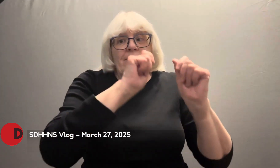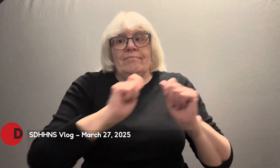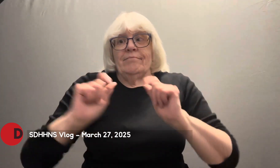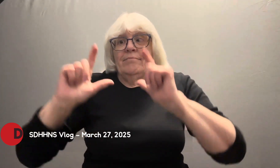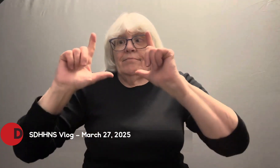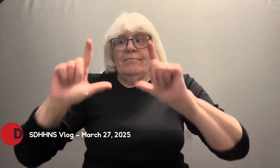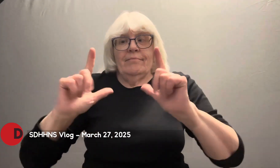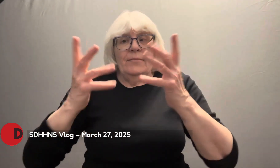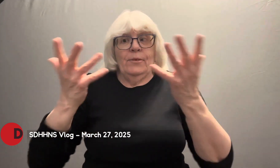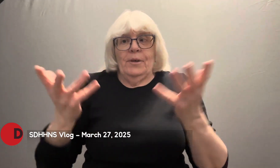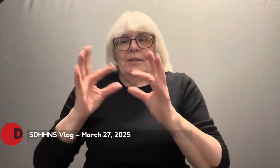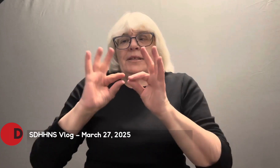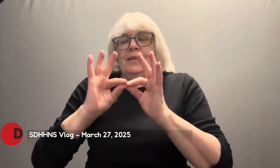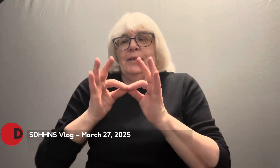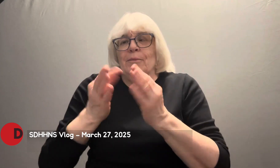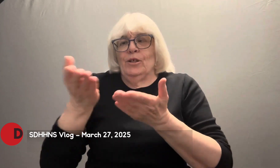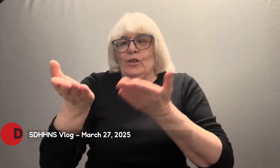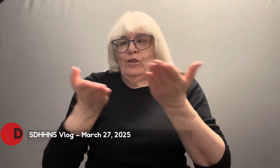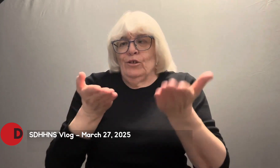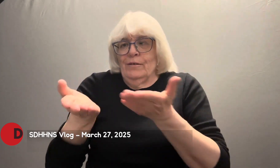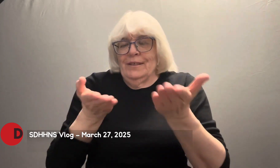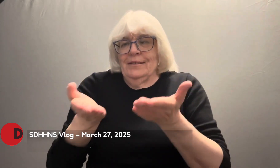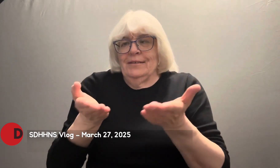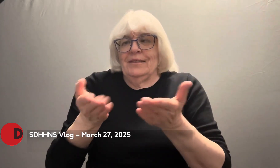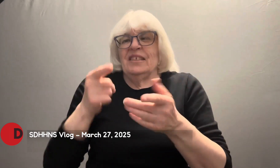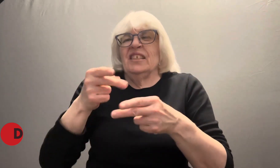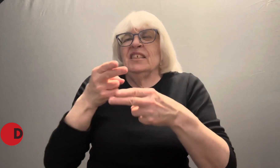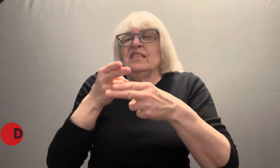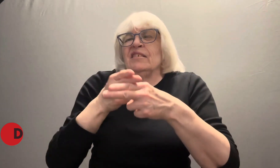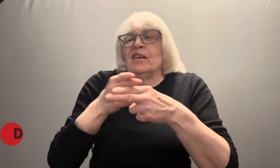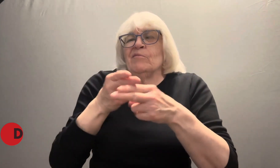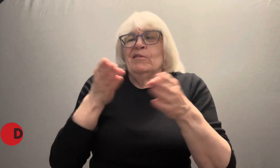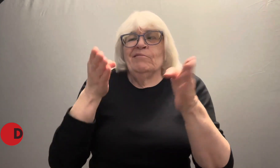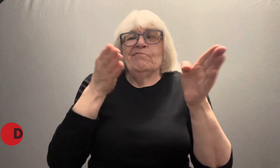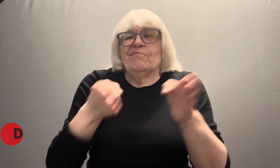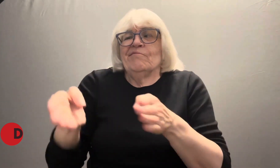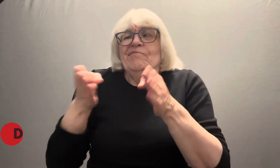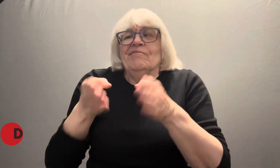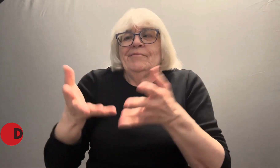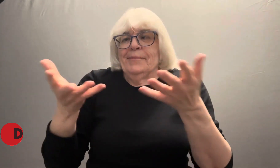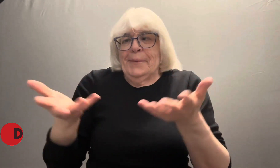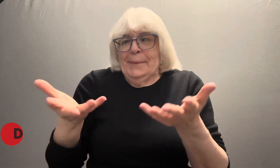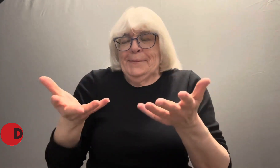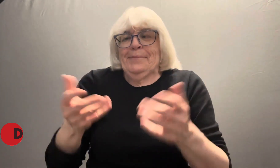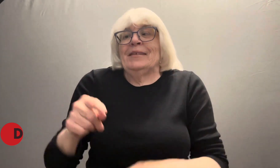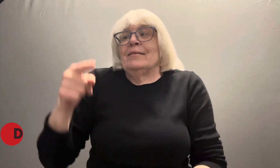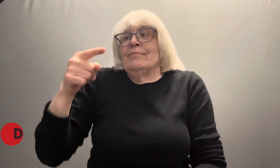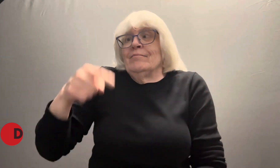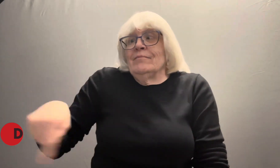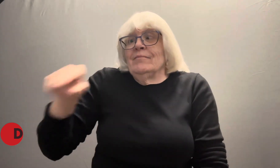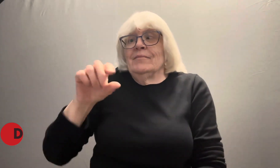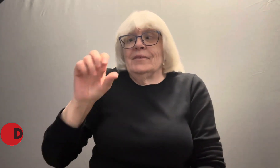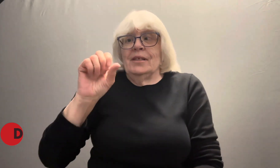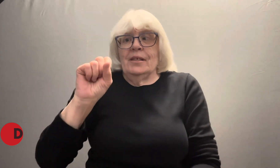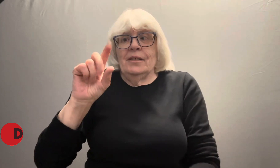This vlog is regarding Interpreting Services. It's a temporary plan.